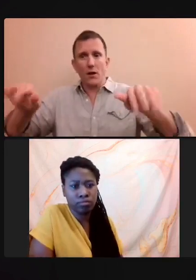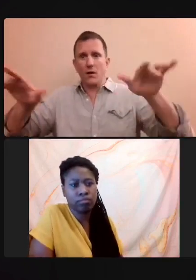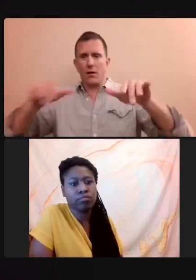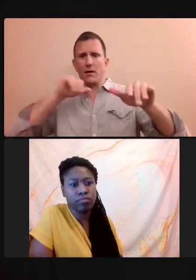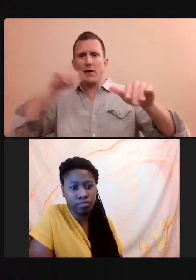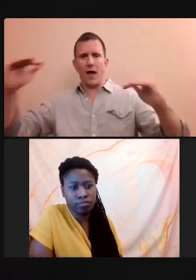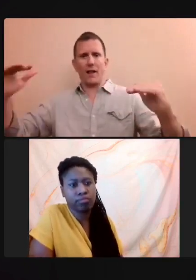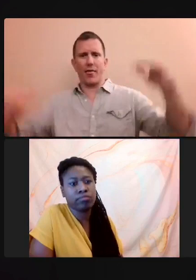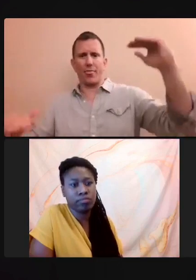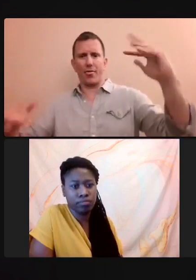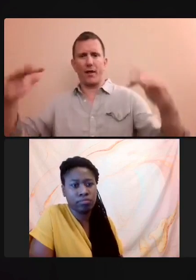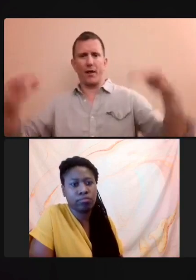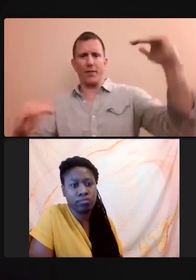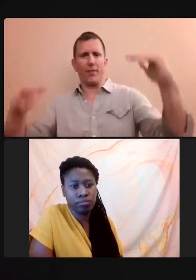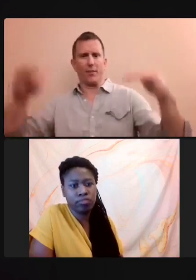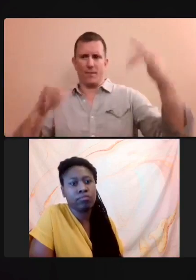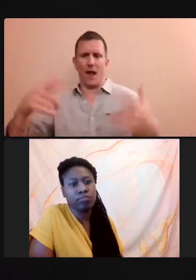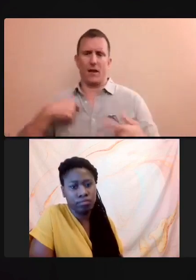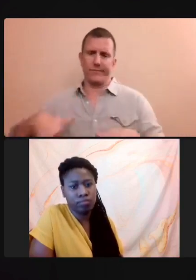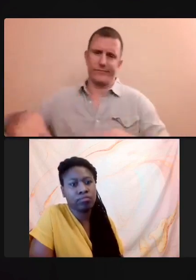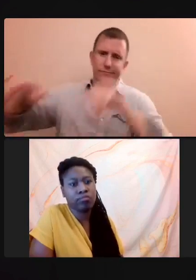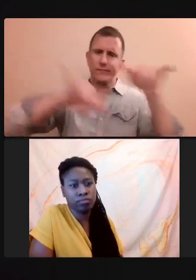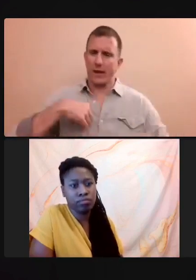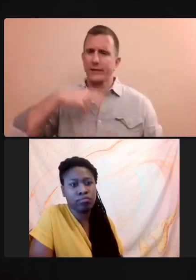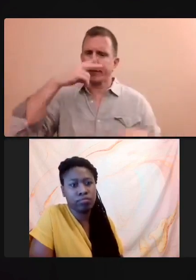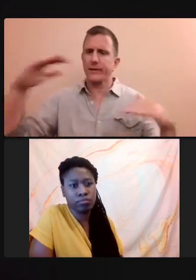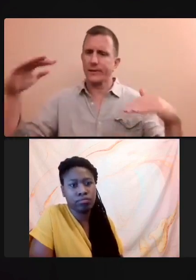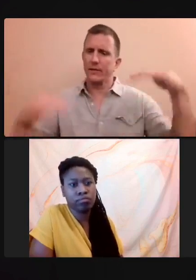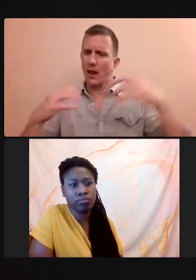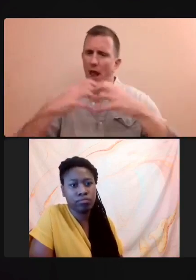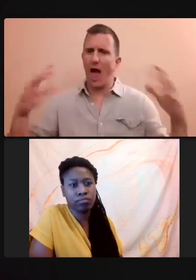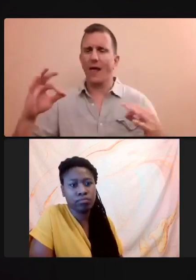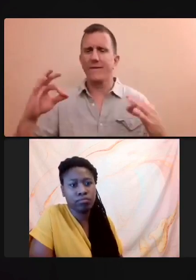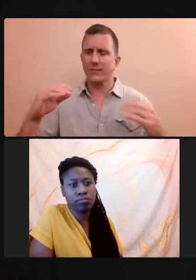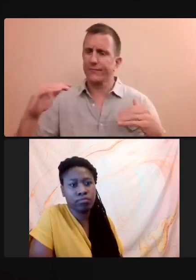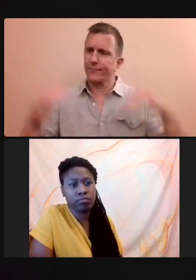And it's their language. It's their native language. And we're harder and more critical of deaf